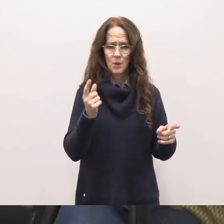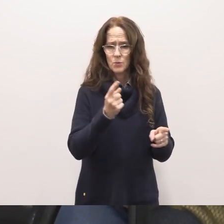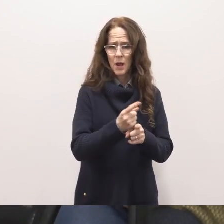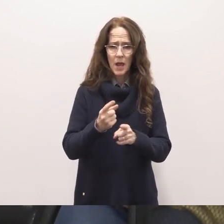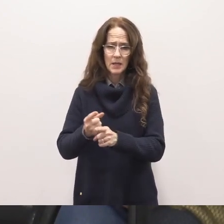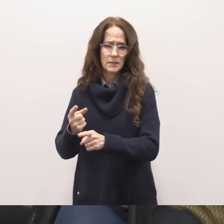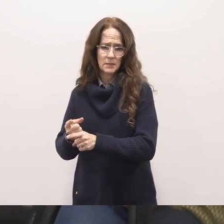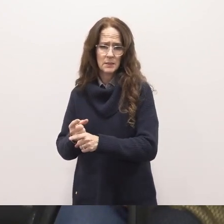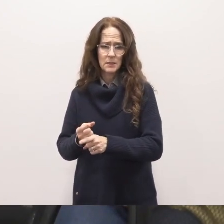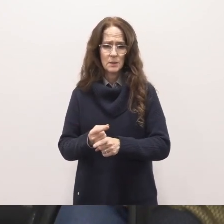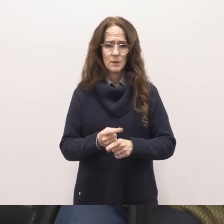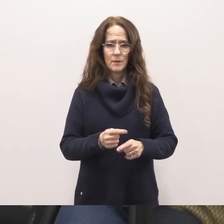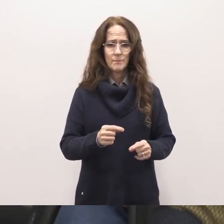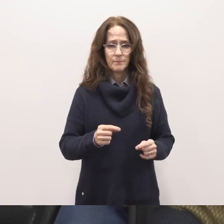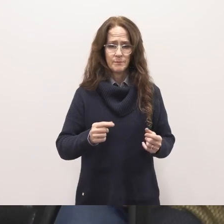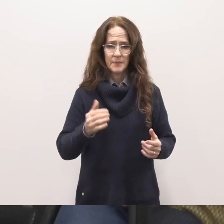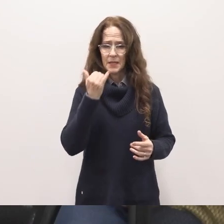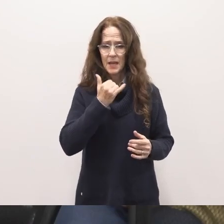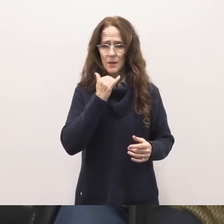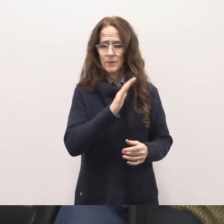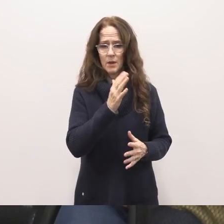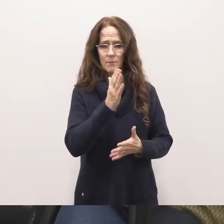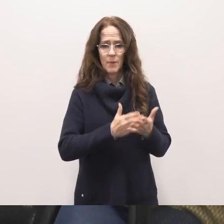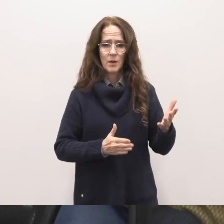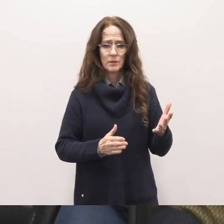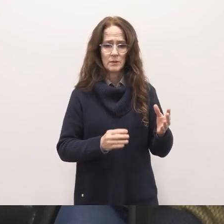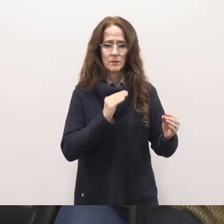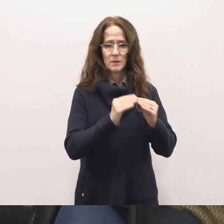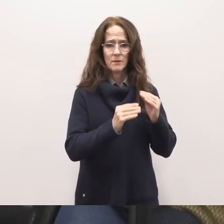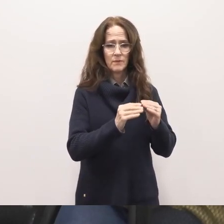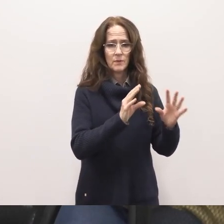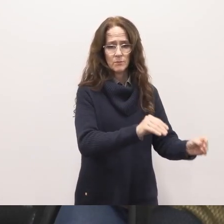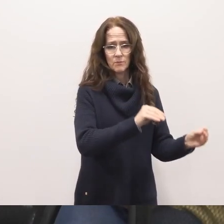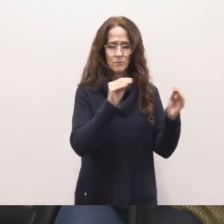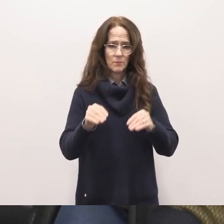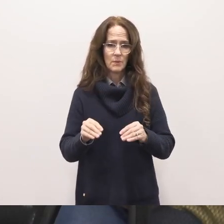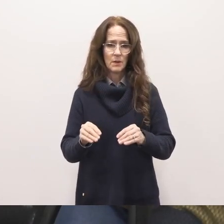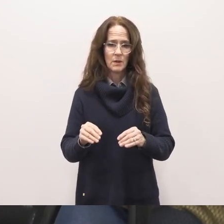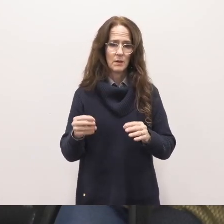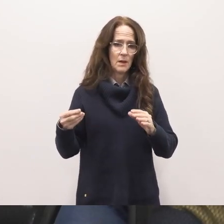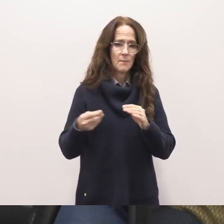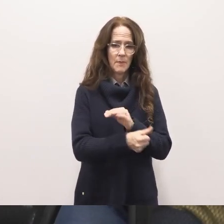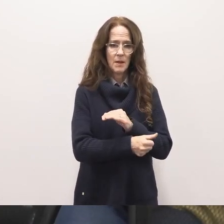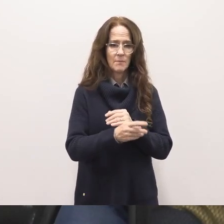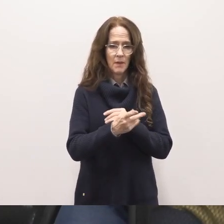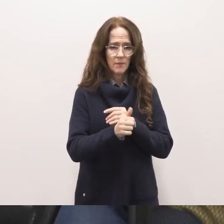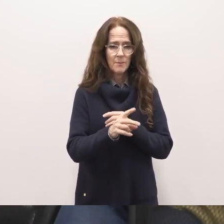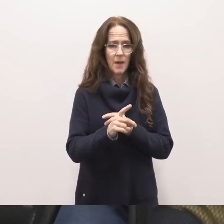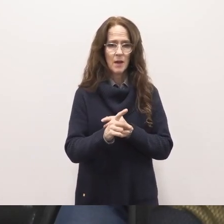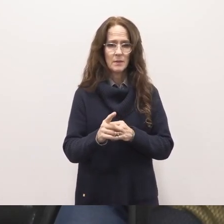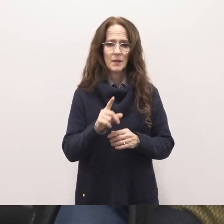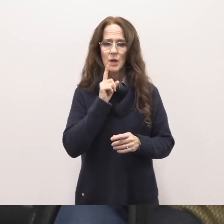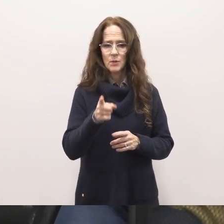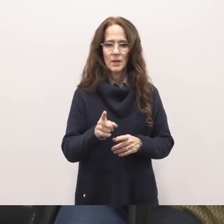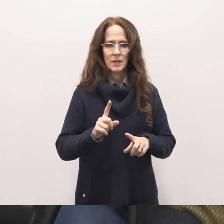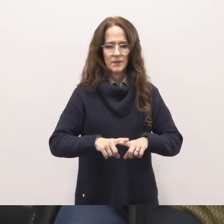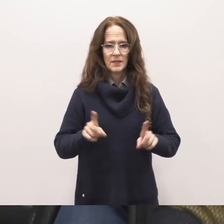And so, yes, you know, it was an error on their part, and, you know, they had to move it the next year and reimburse the bond. But that's really the difference between the two.